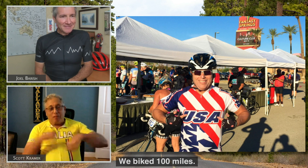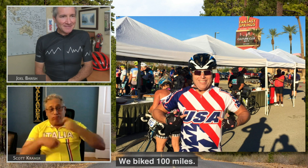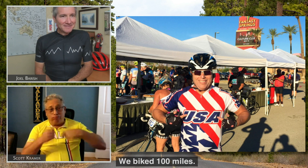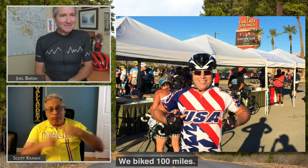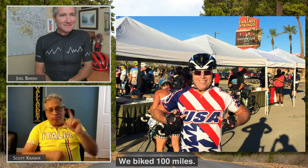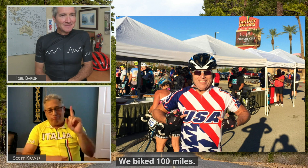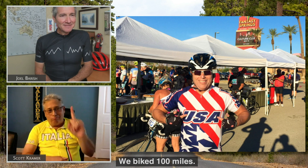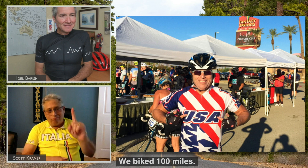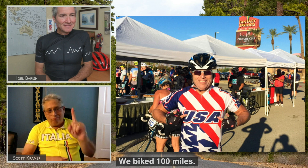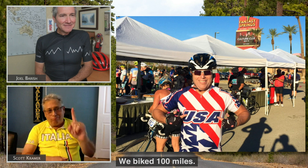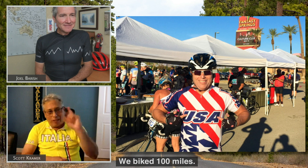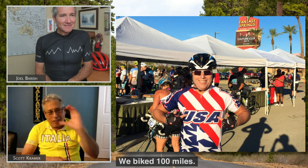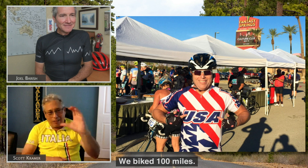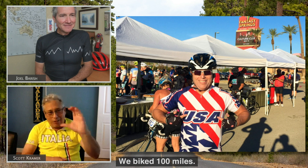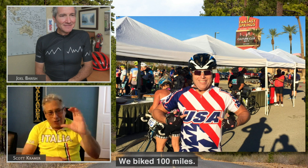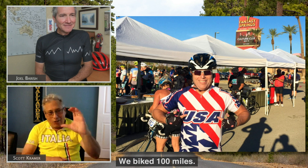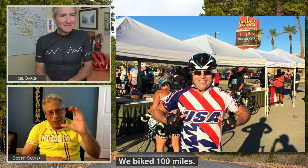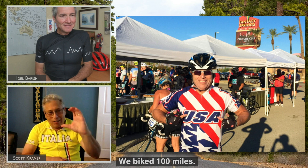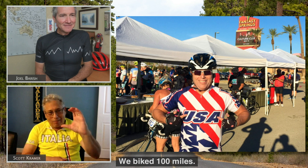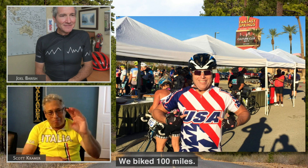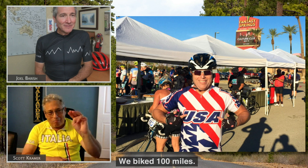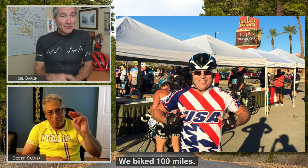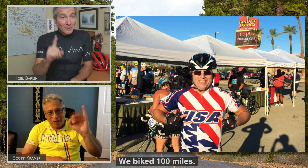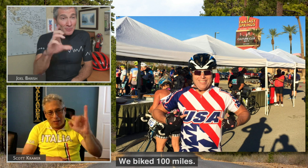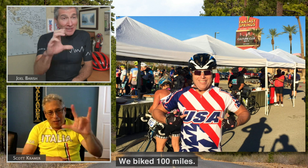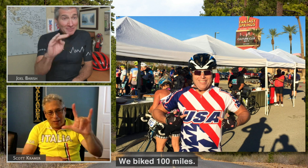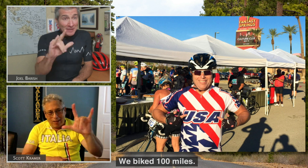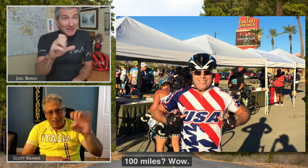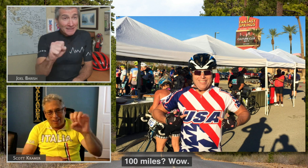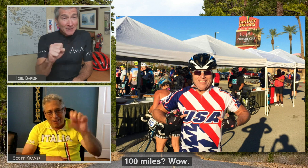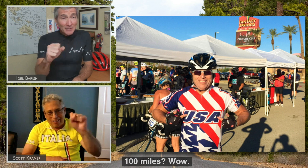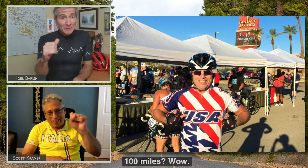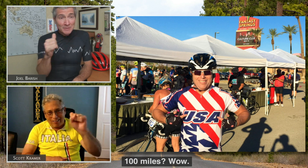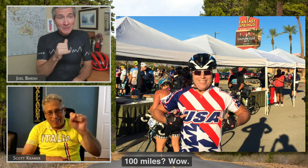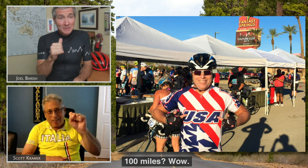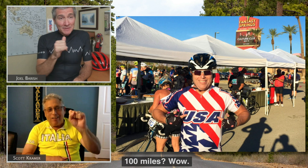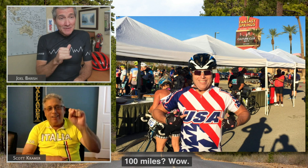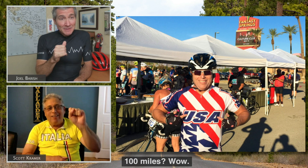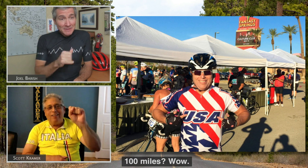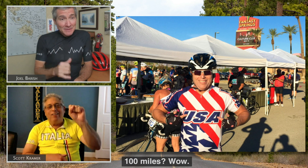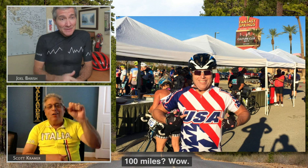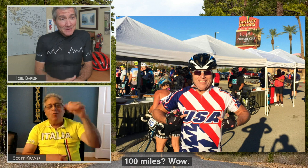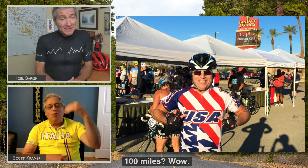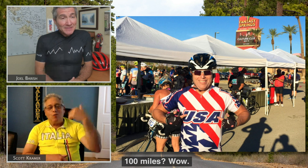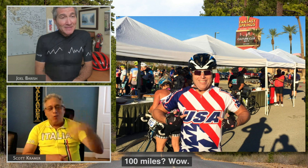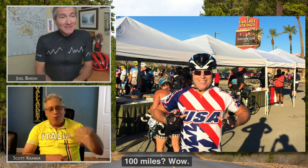We biked 100 miles. 100 miles? Wow.